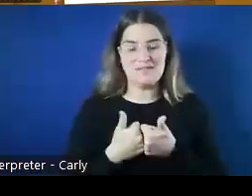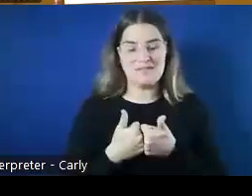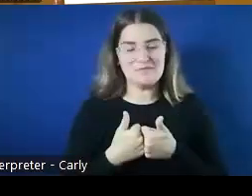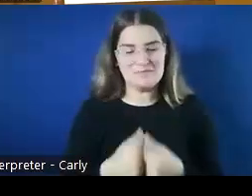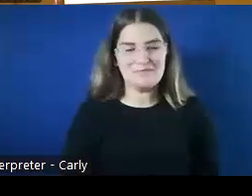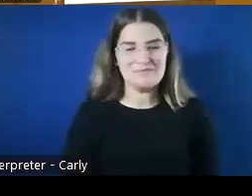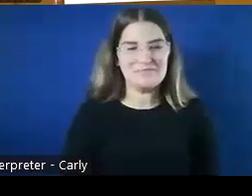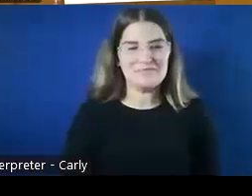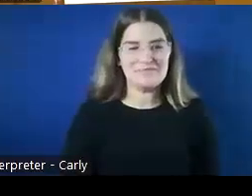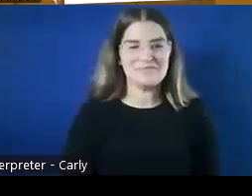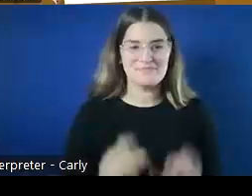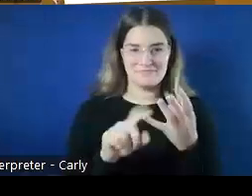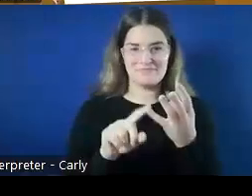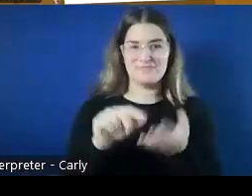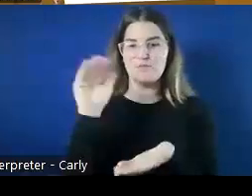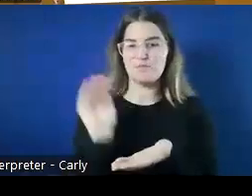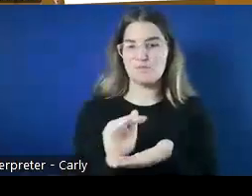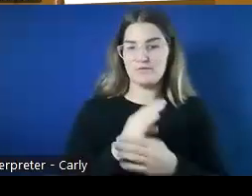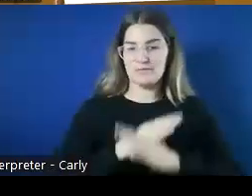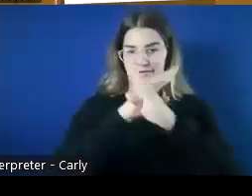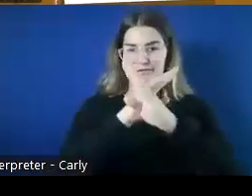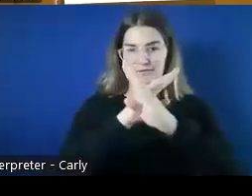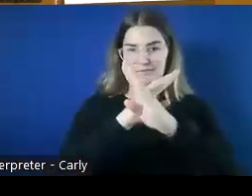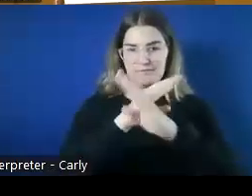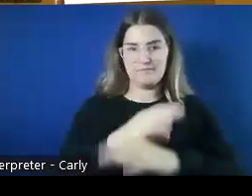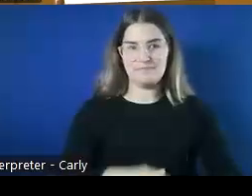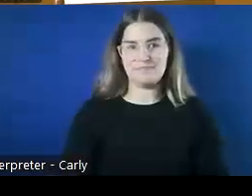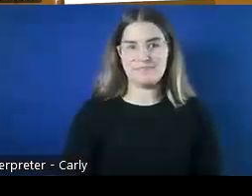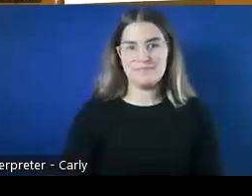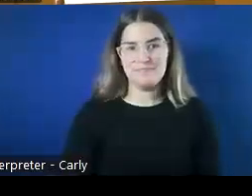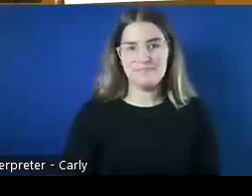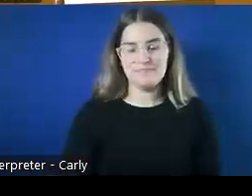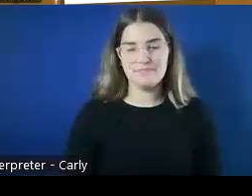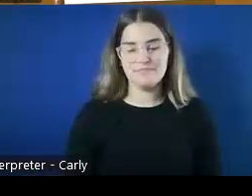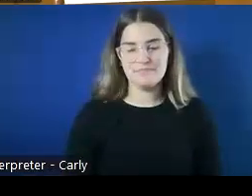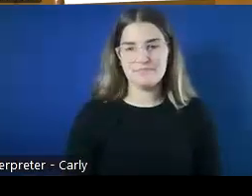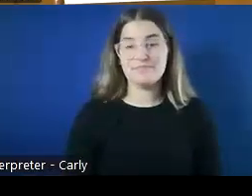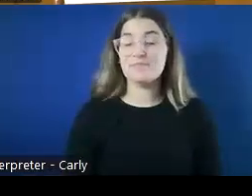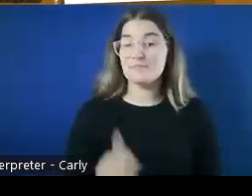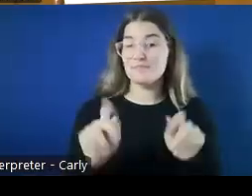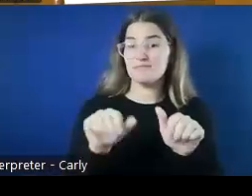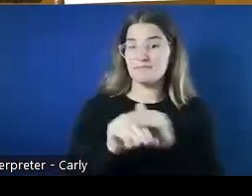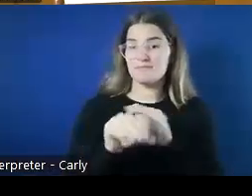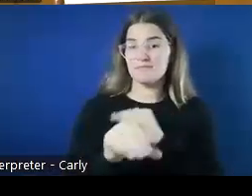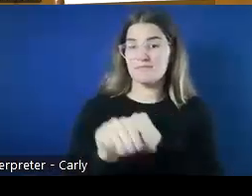really reduce as many barriers as we can people are also able to access the Urgent Care through